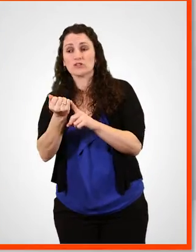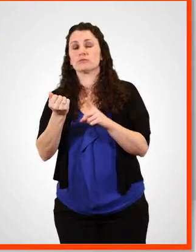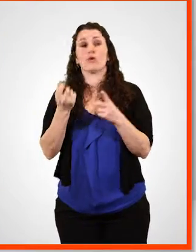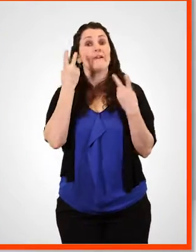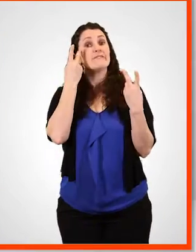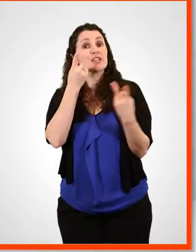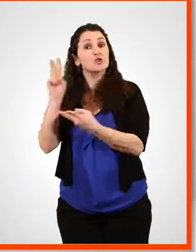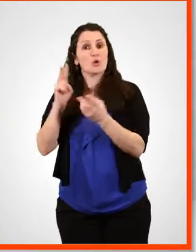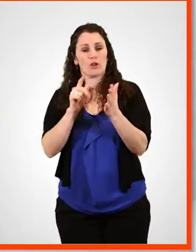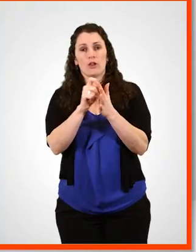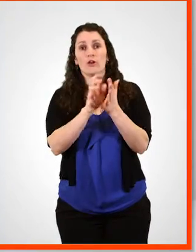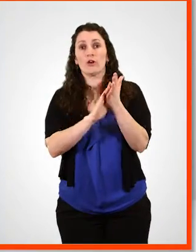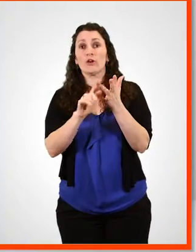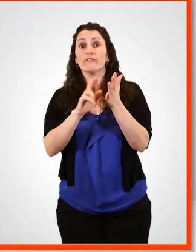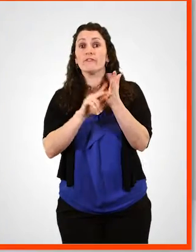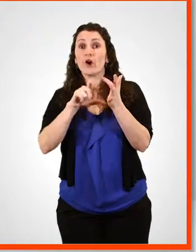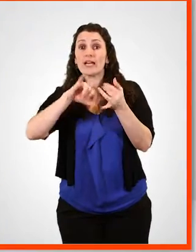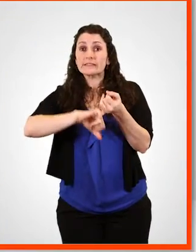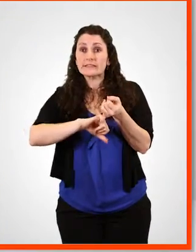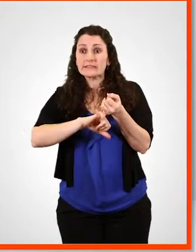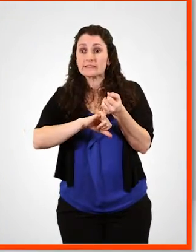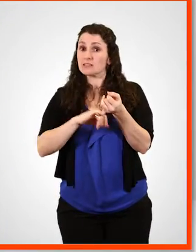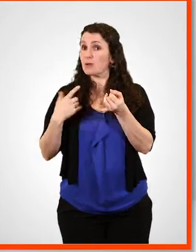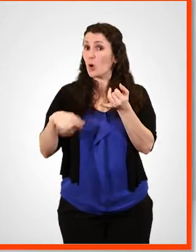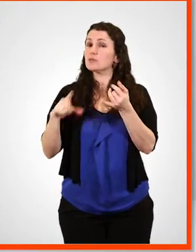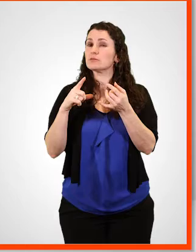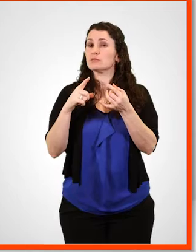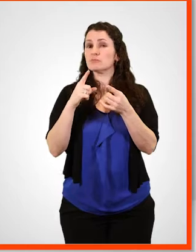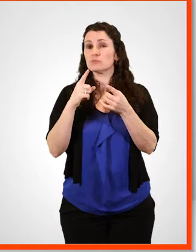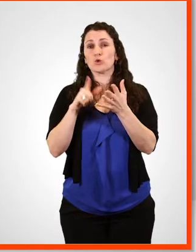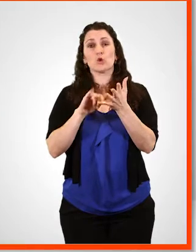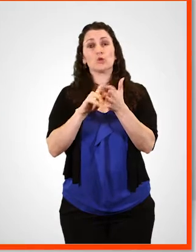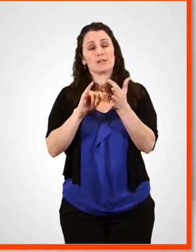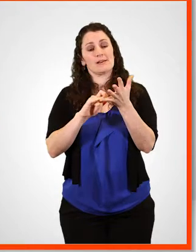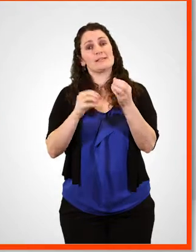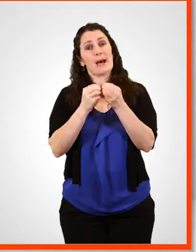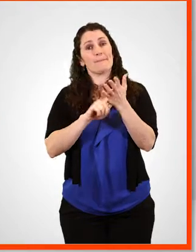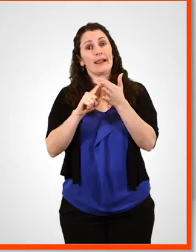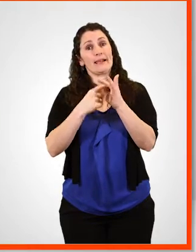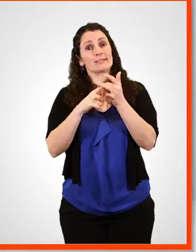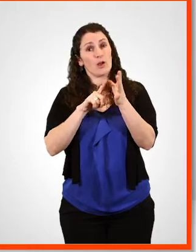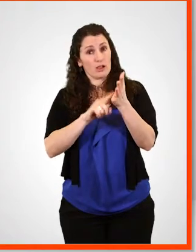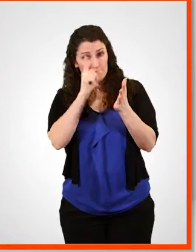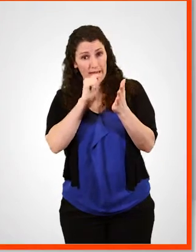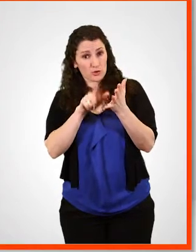Visual phonics - because we're talking at the sublexical level, you could use a system like visual phonics, that instructional tool.